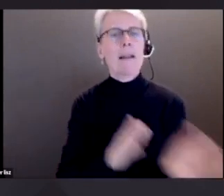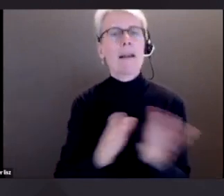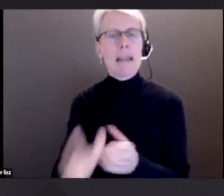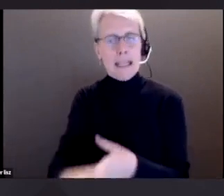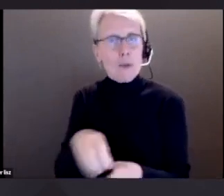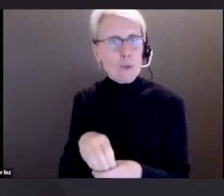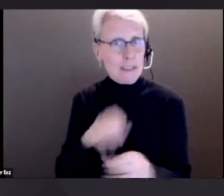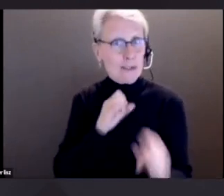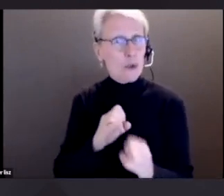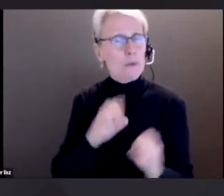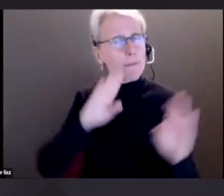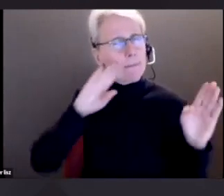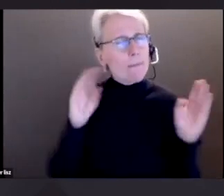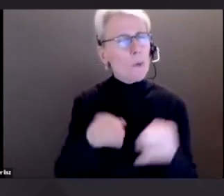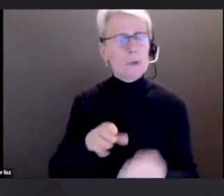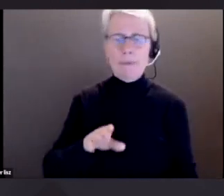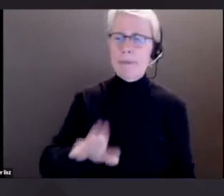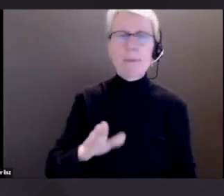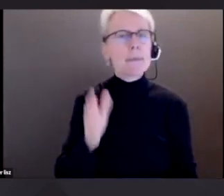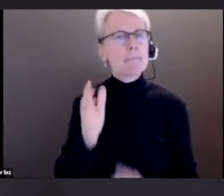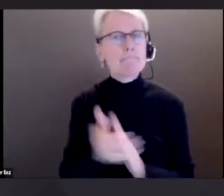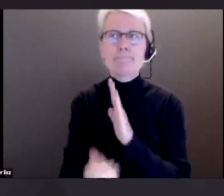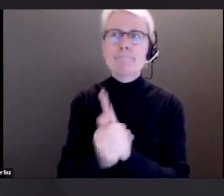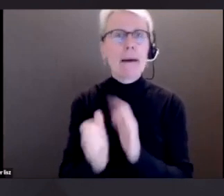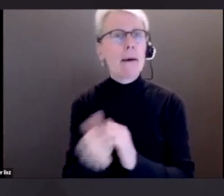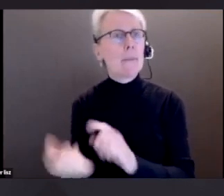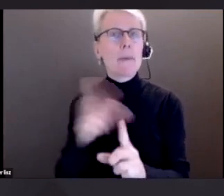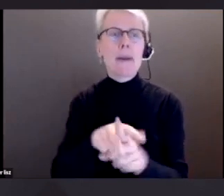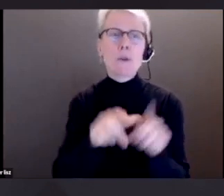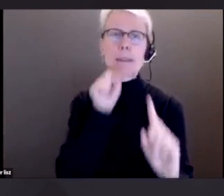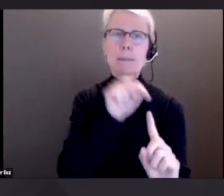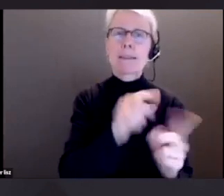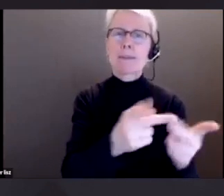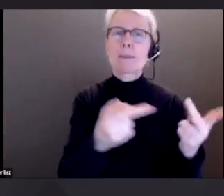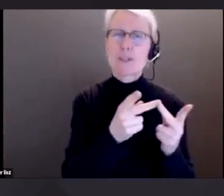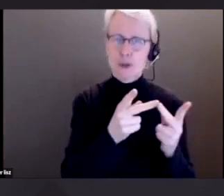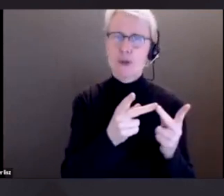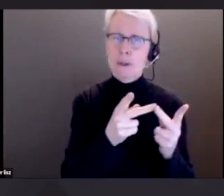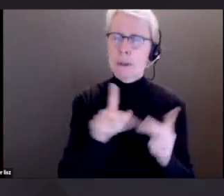to perform specific tasks, as opposed to asking whether they can do the job.